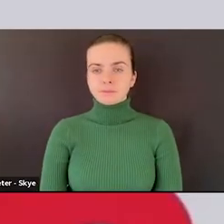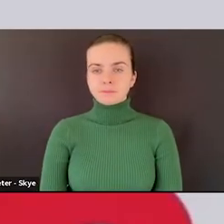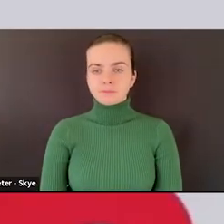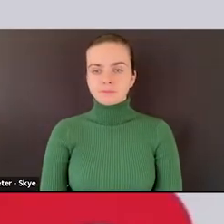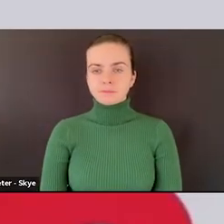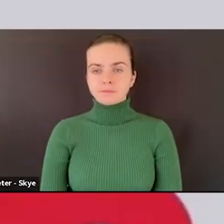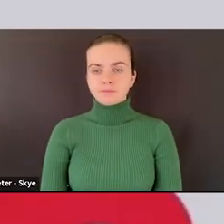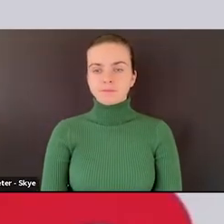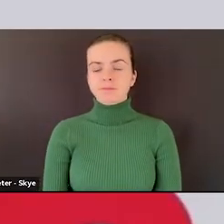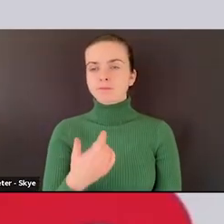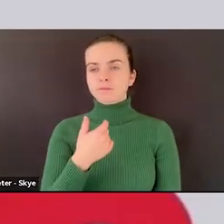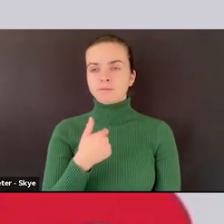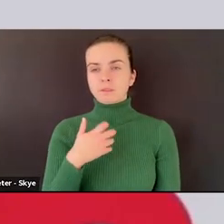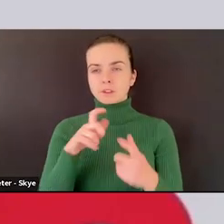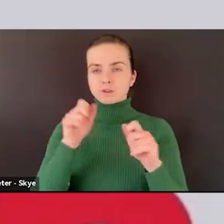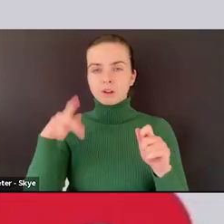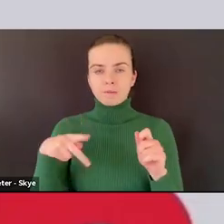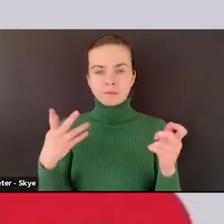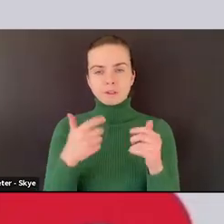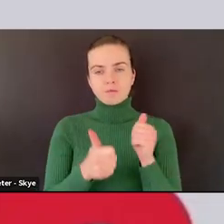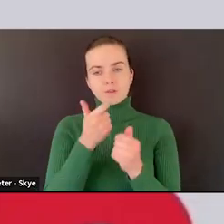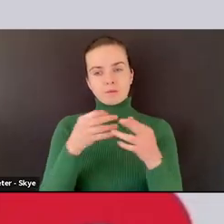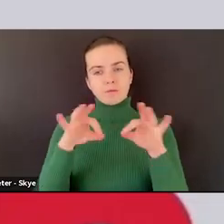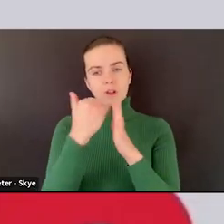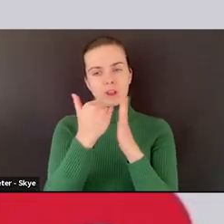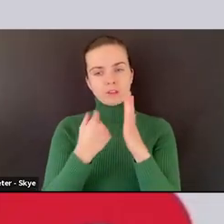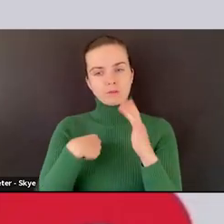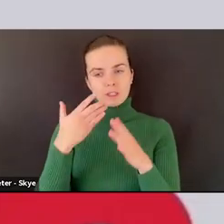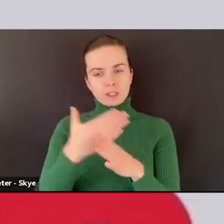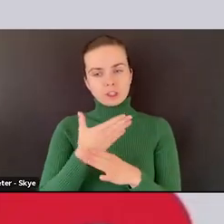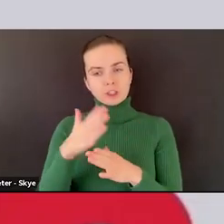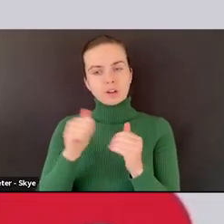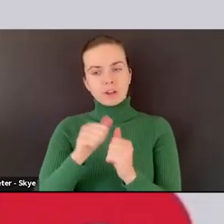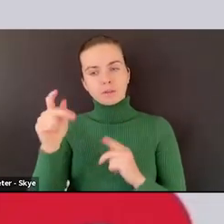I want to wrap up with what is the most important lesson we can share with others about managing